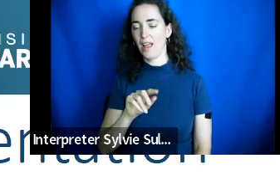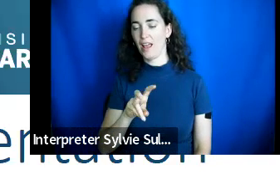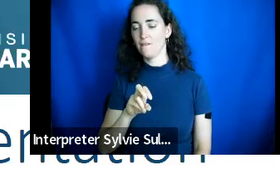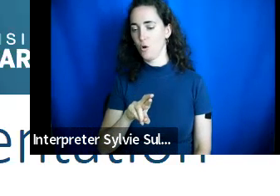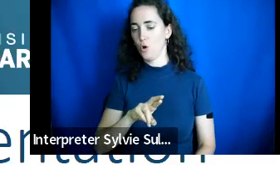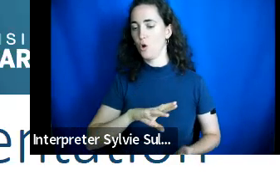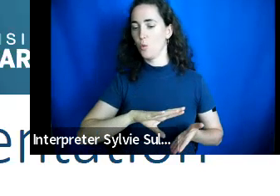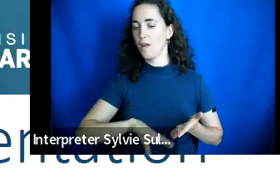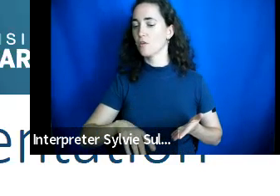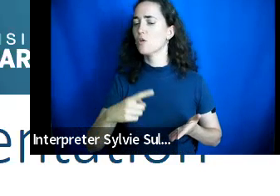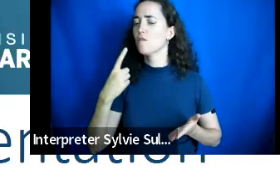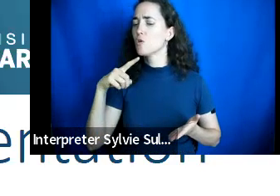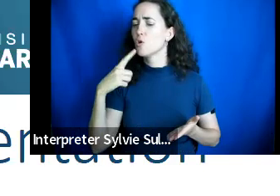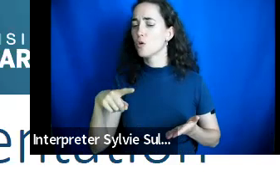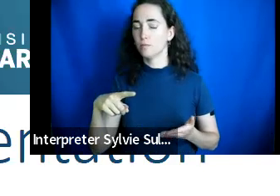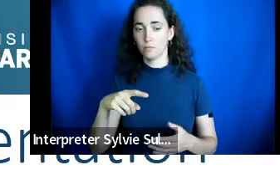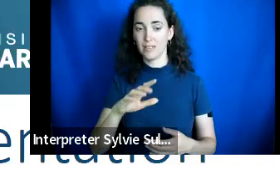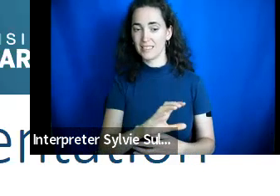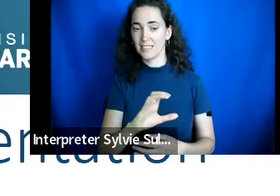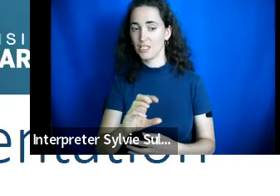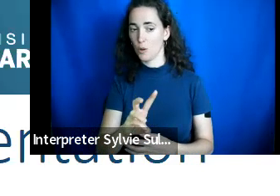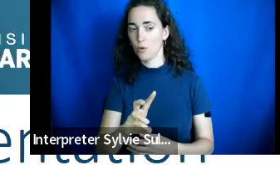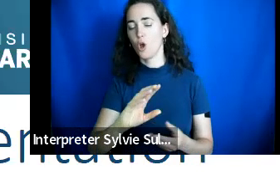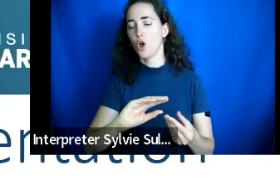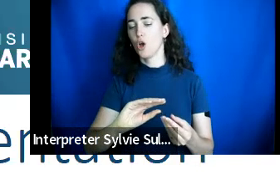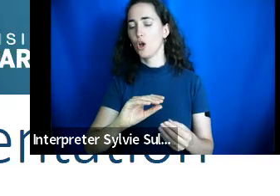a community choice waiver, which is the Ccw. are our adult day.